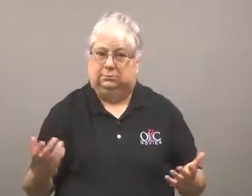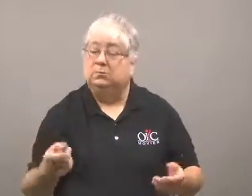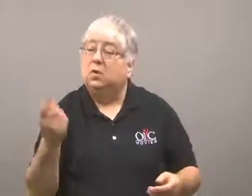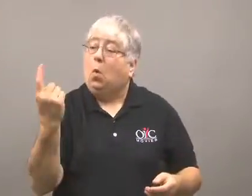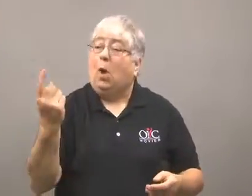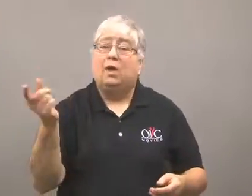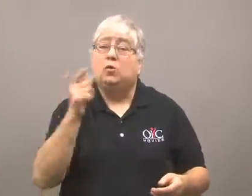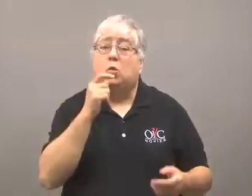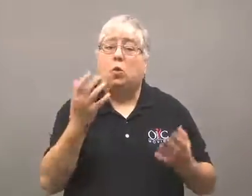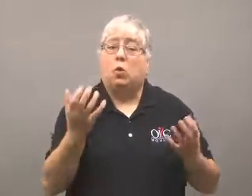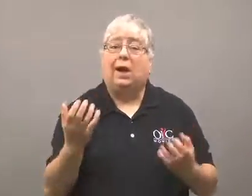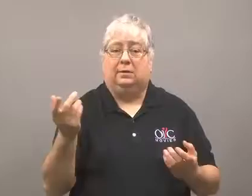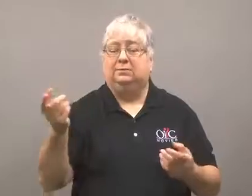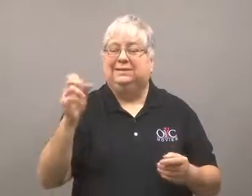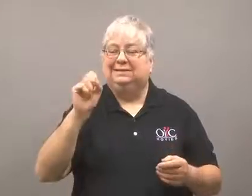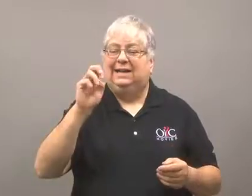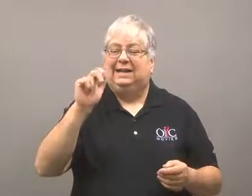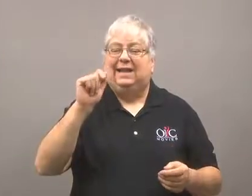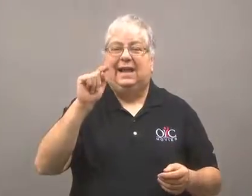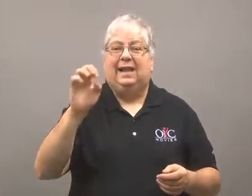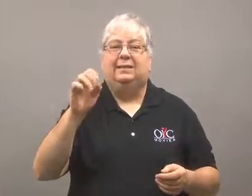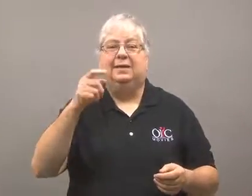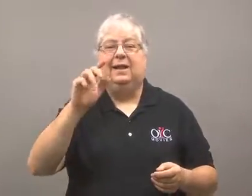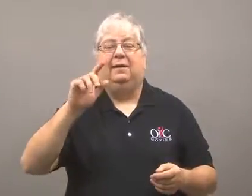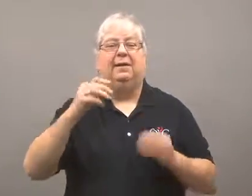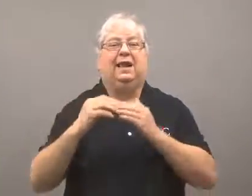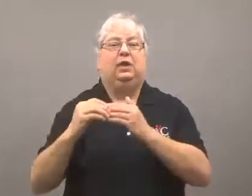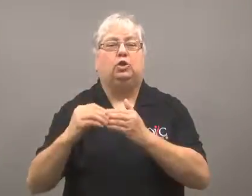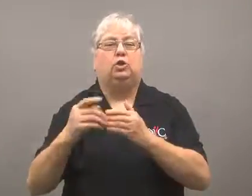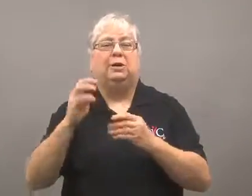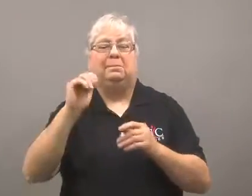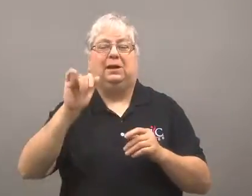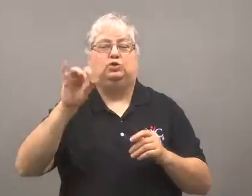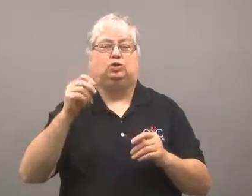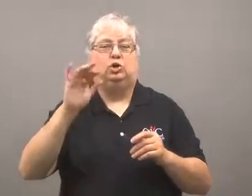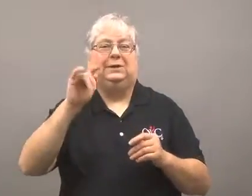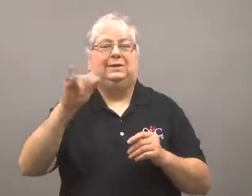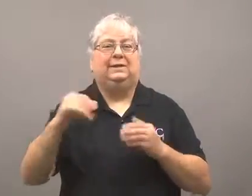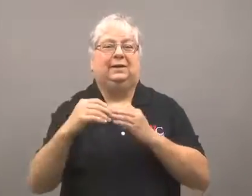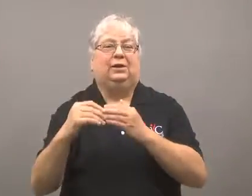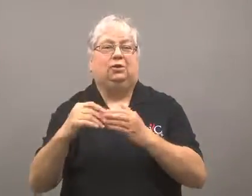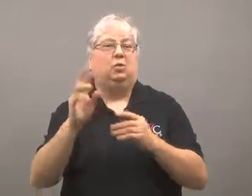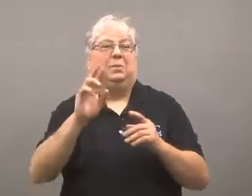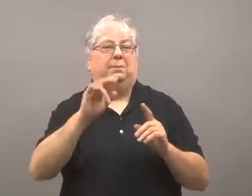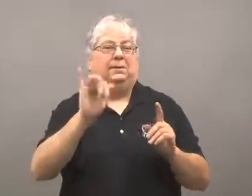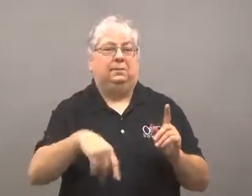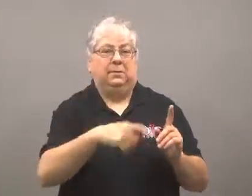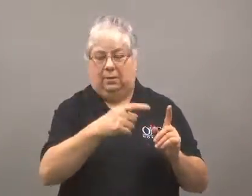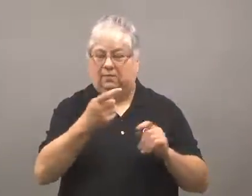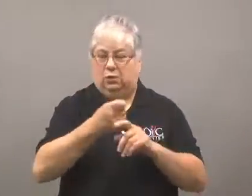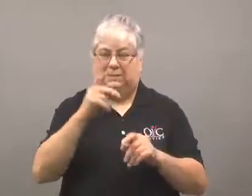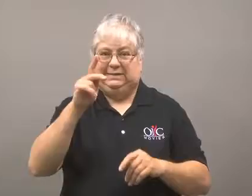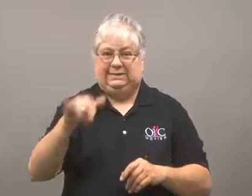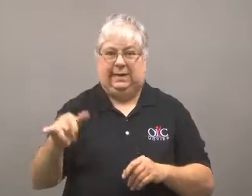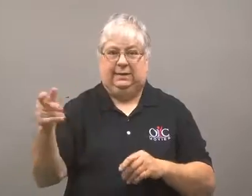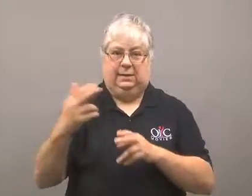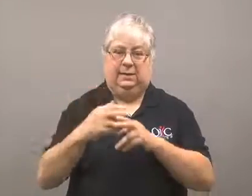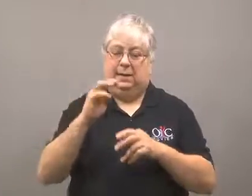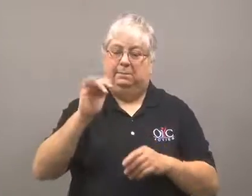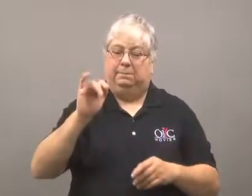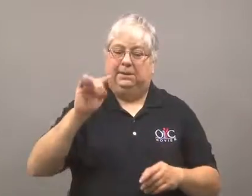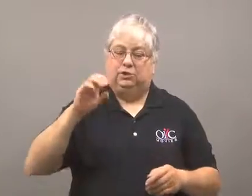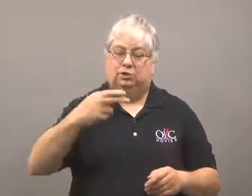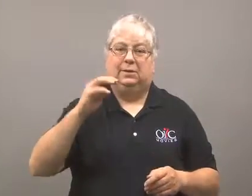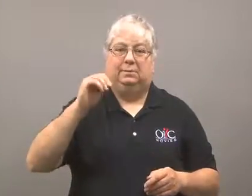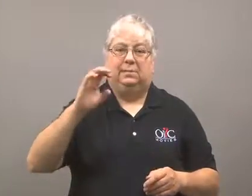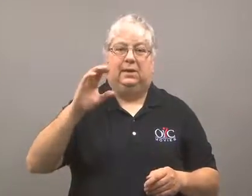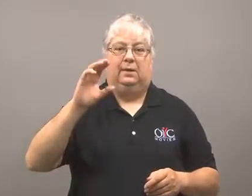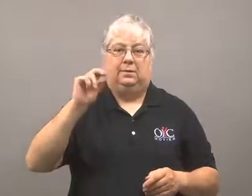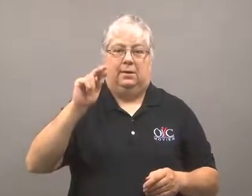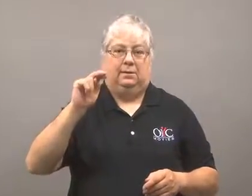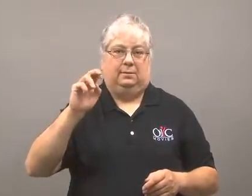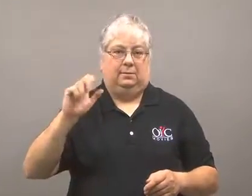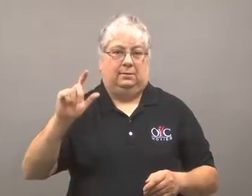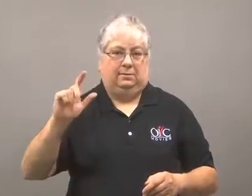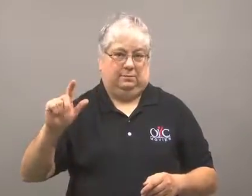One such person is Republican Senate Majority Leader Mitch McConnell of Kentucky.